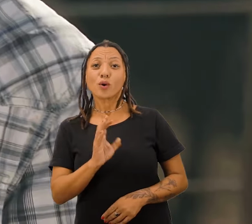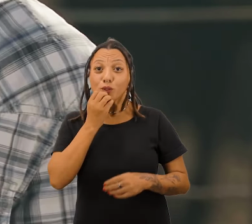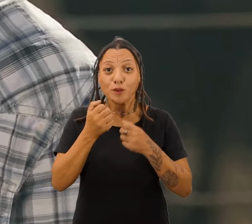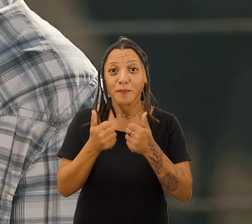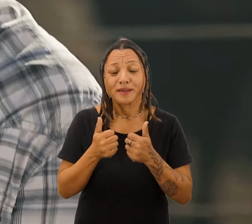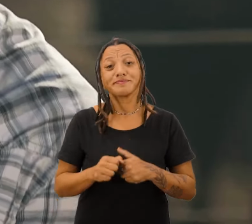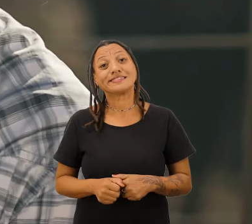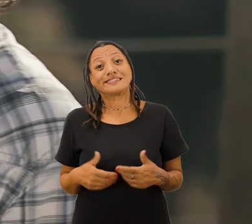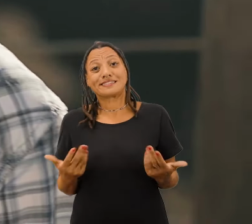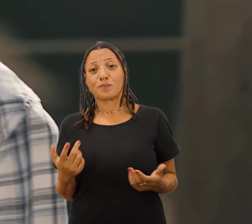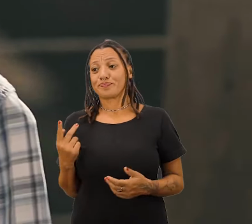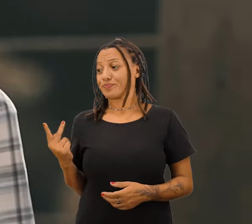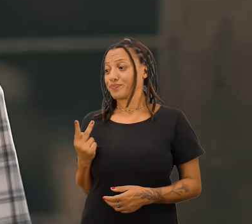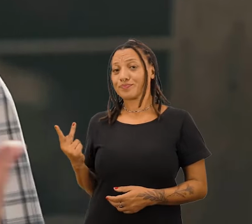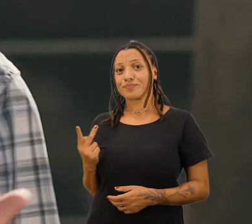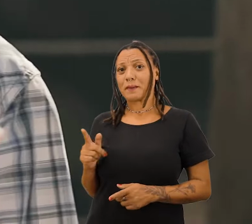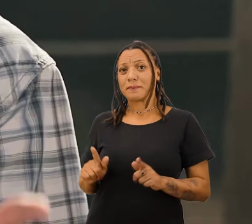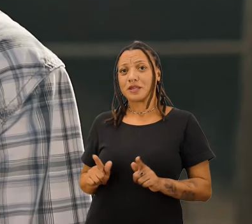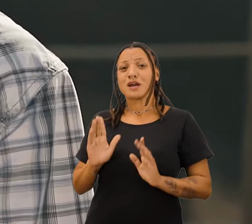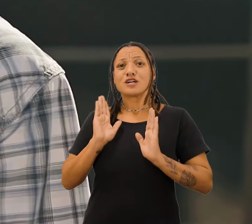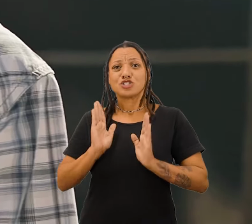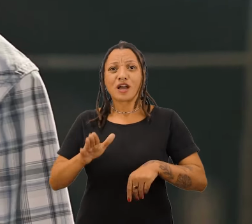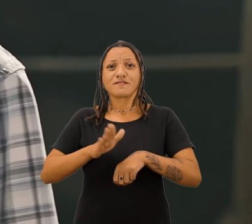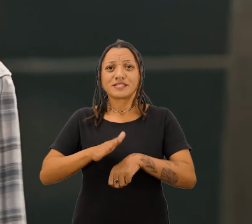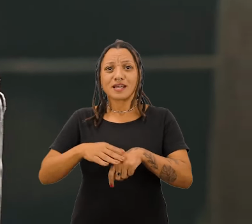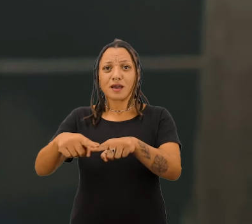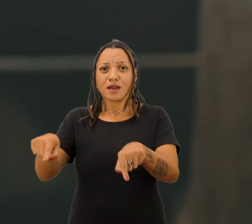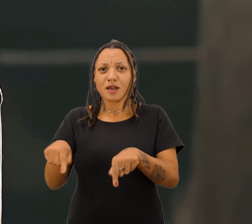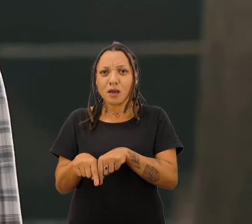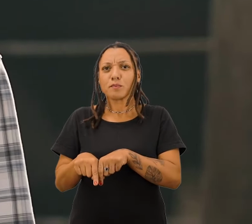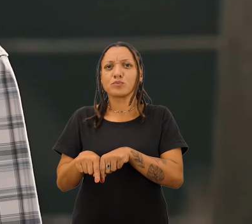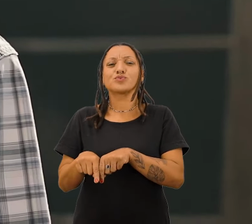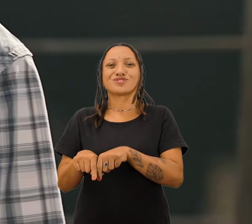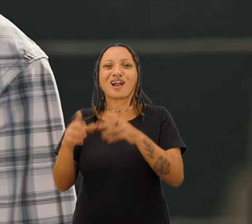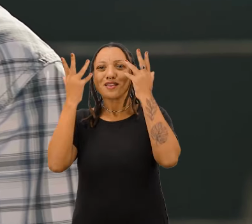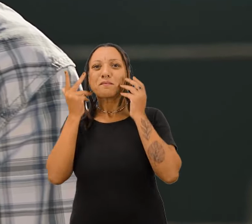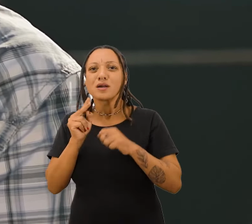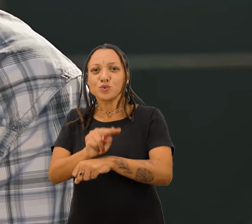[Mobile phone ringing] Hey, what’s up? How are you? So, my cousin and I already apply intensive livestock farming,